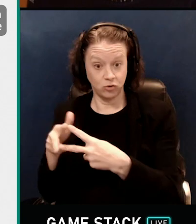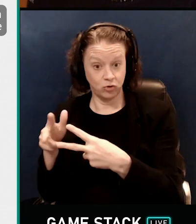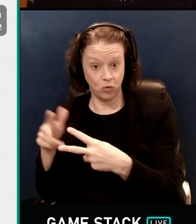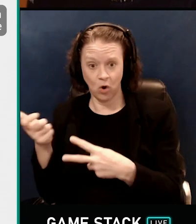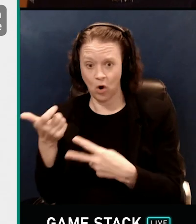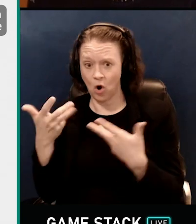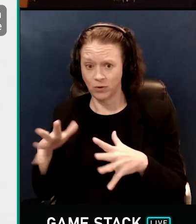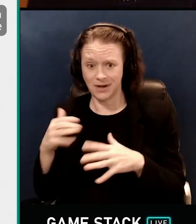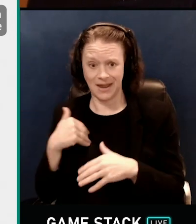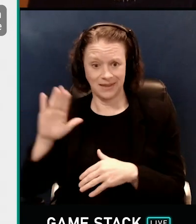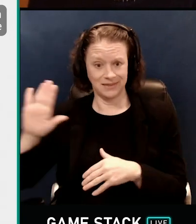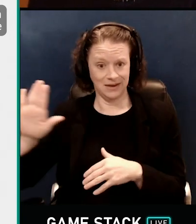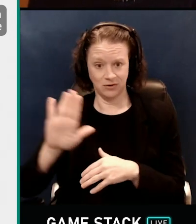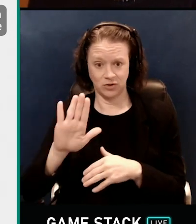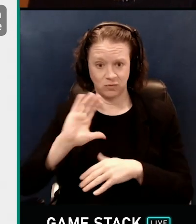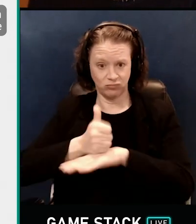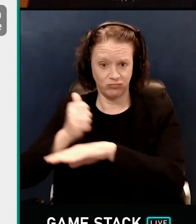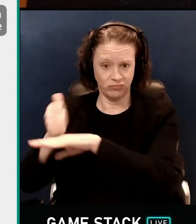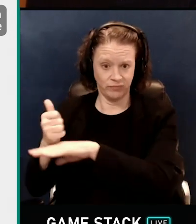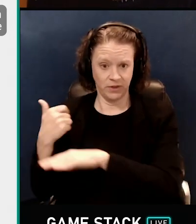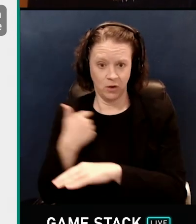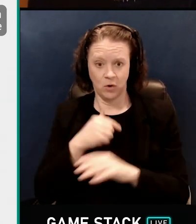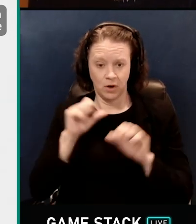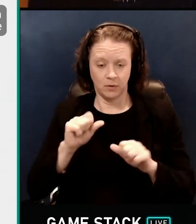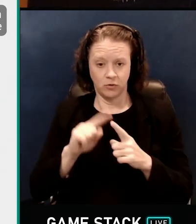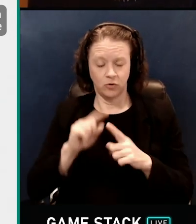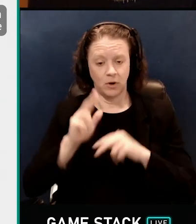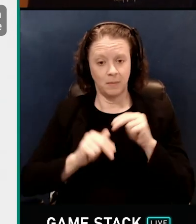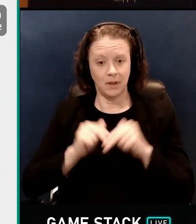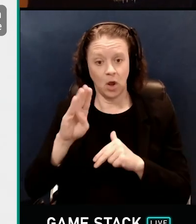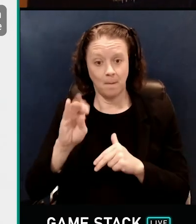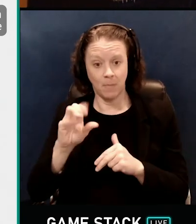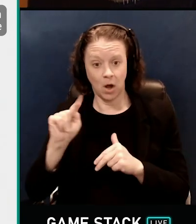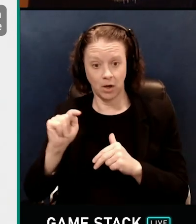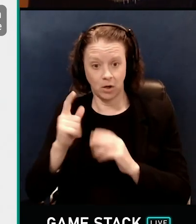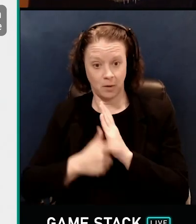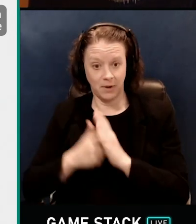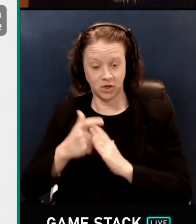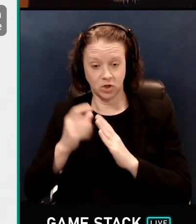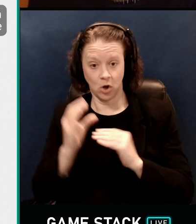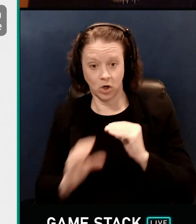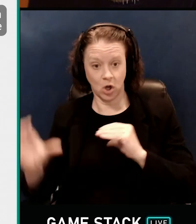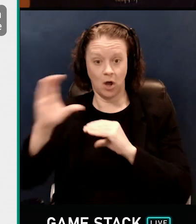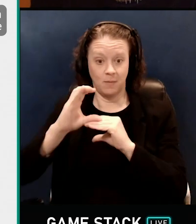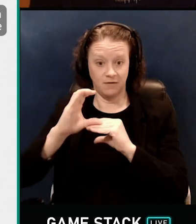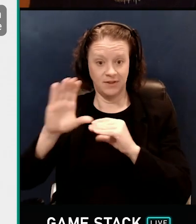already implemented and we were able to build the top or the bottom nation on top of the systems they